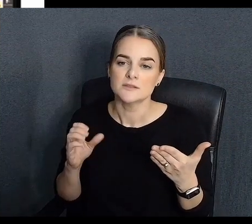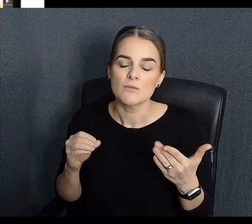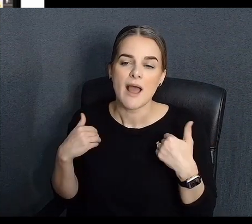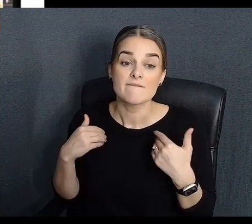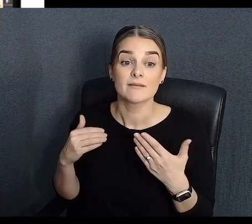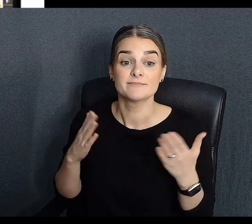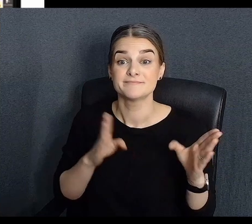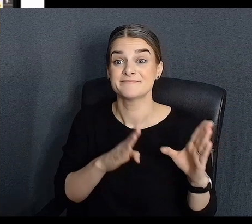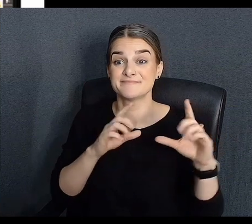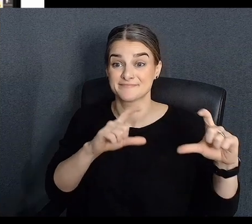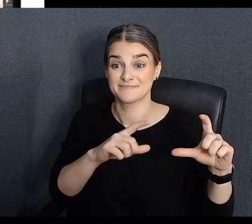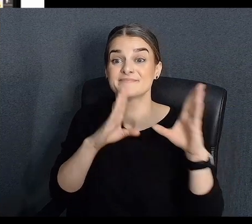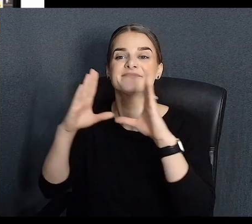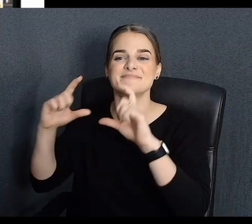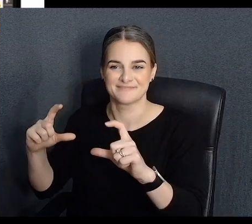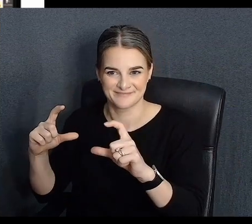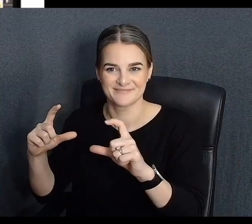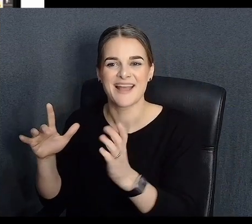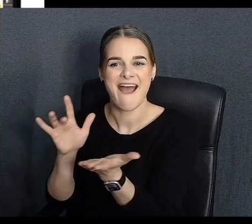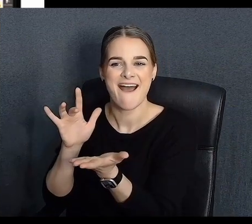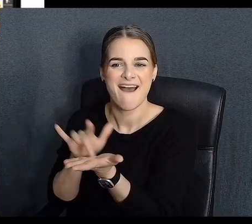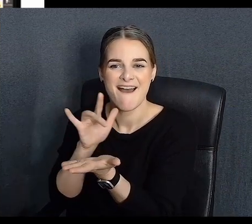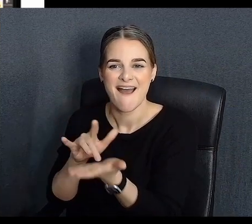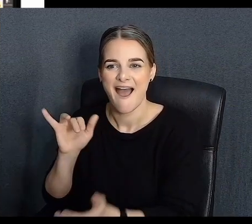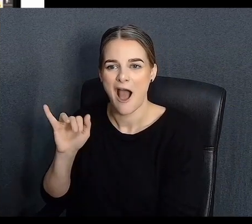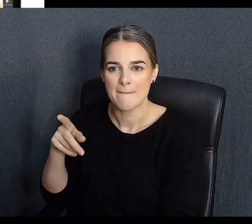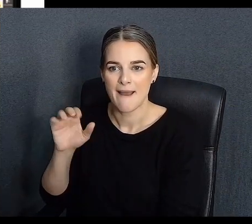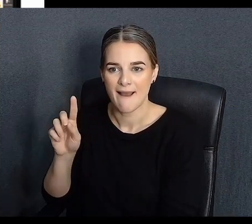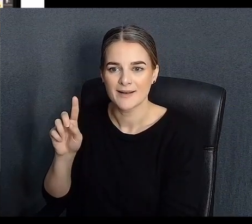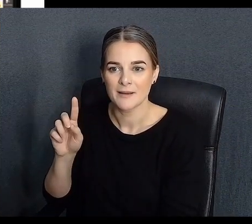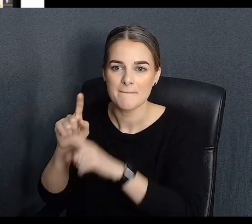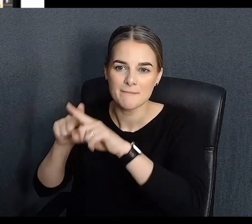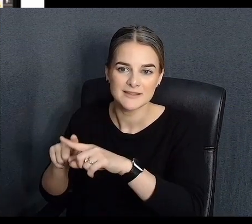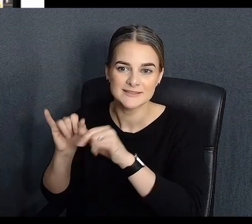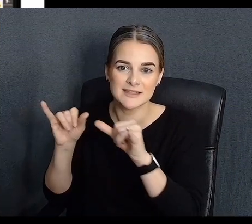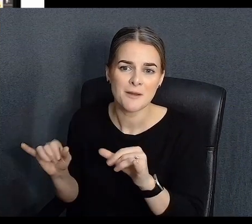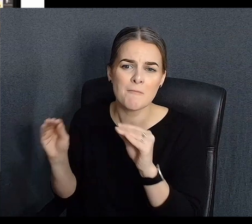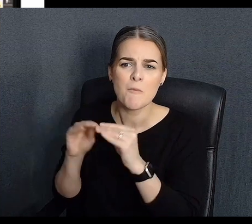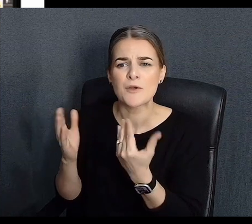systems, which tend to be a little easier, or more consumer